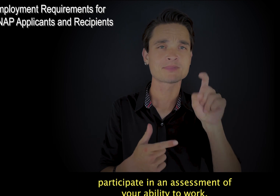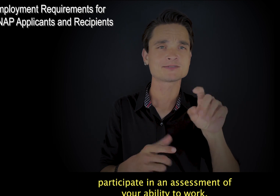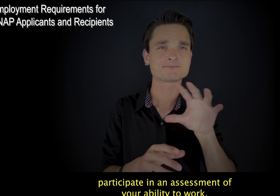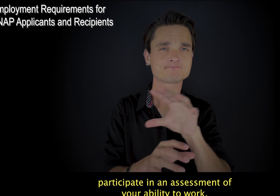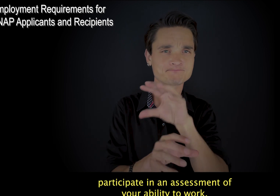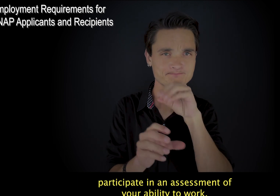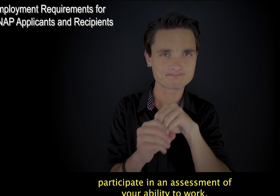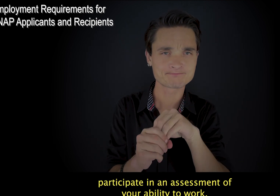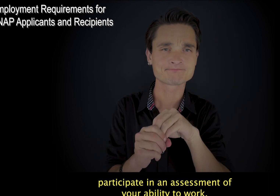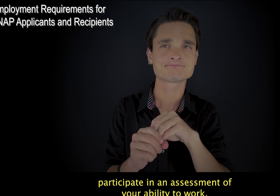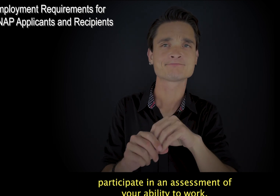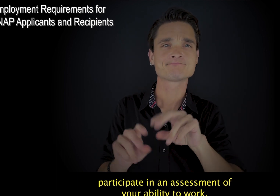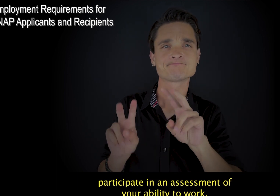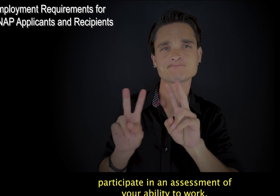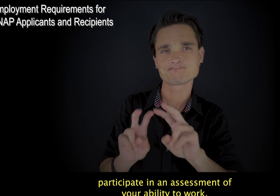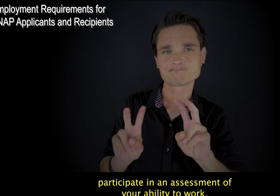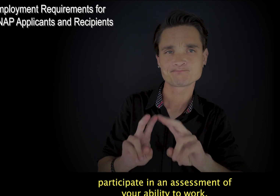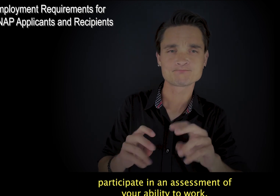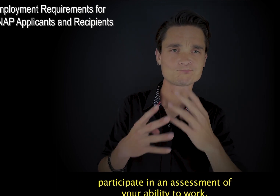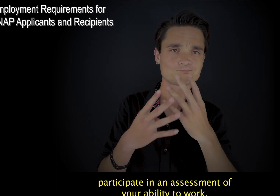participate in an assessment of your ability to work,